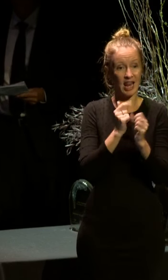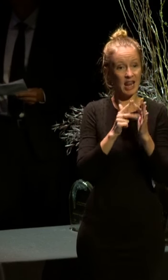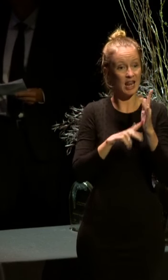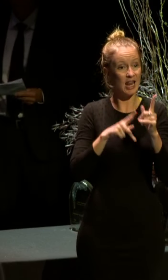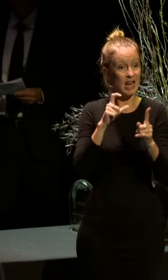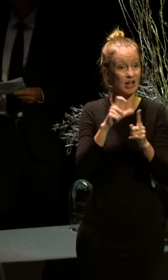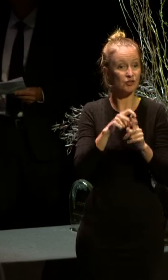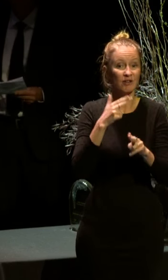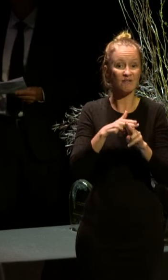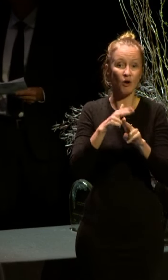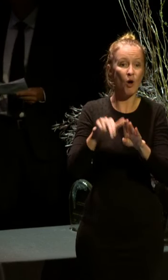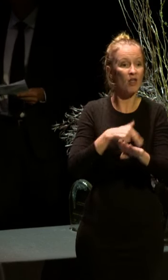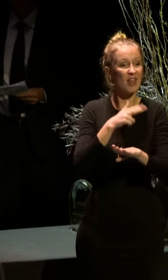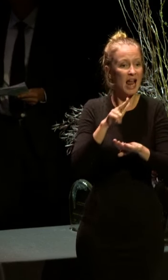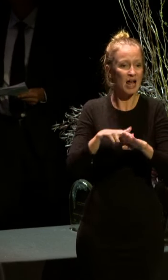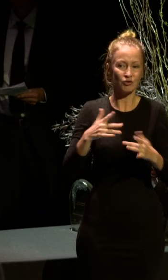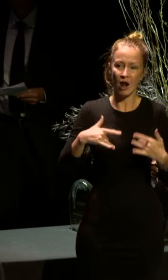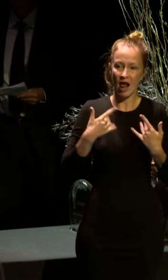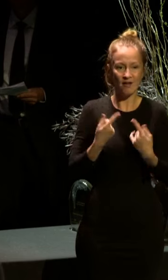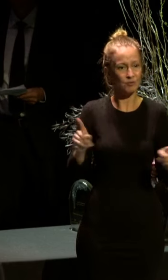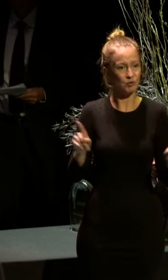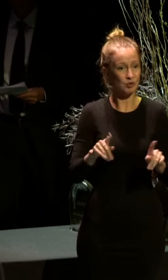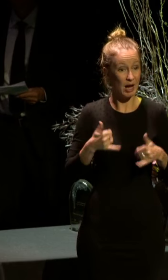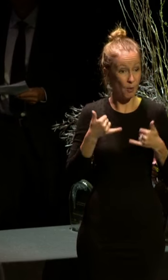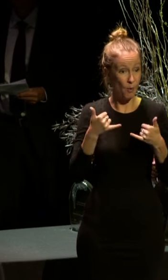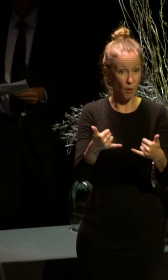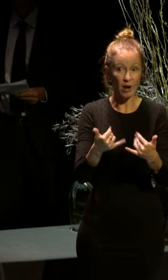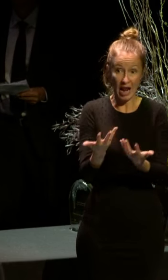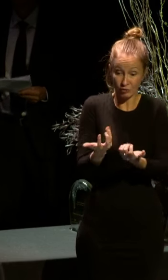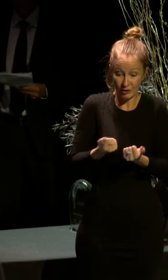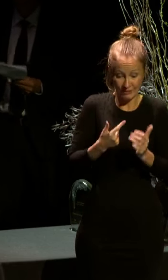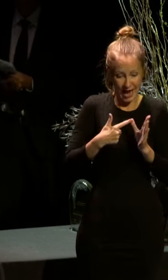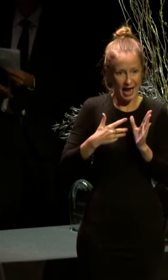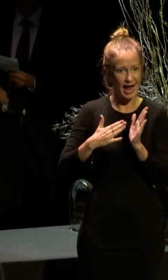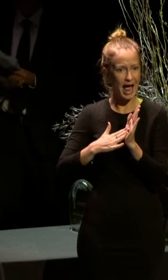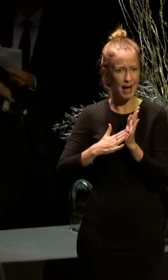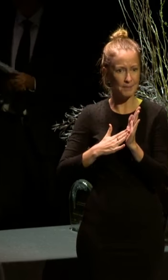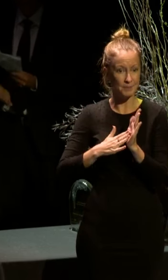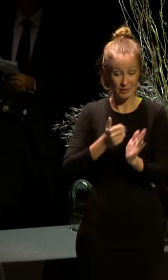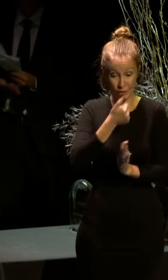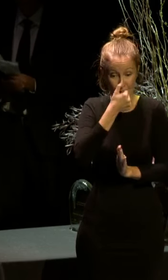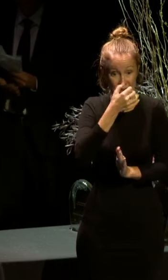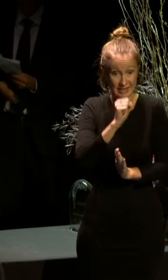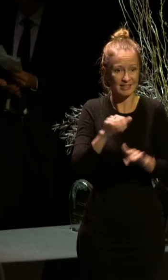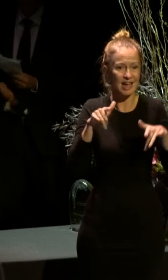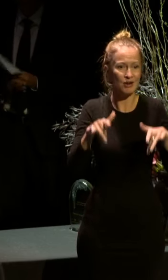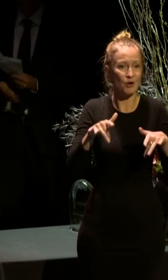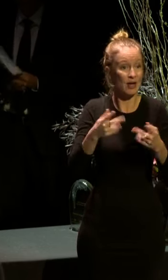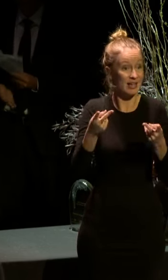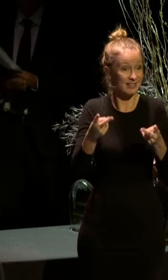And I just got an AM. It's like I'm 60 and I'm not dead, and so they're just giving me all this shit, you know?